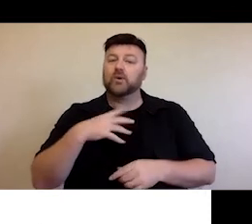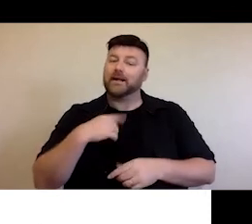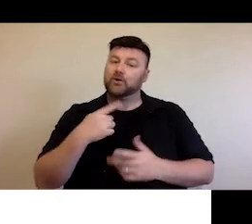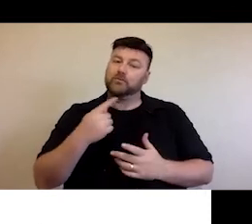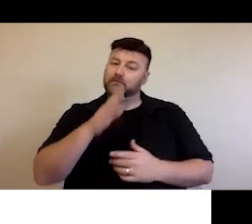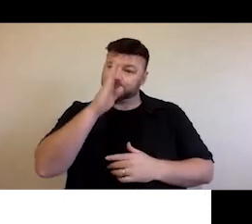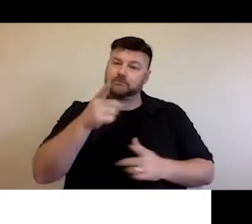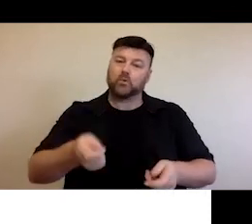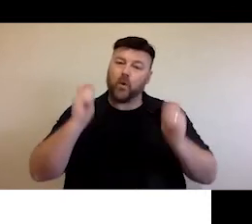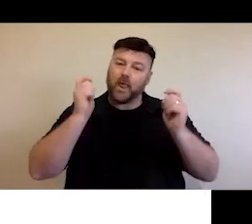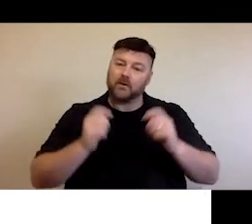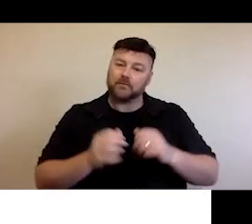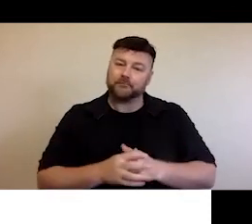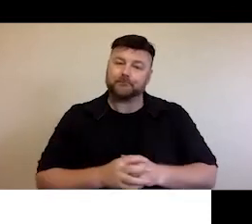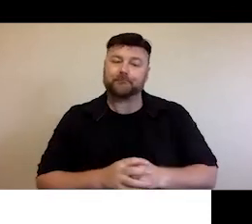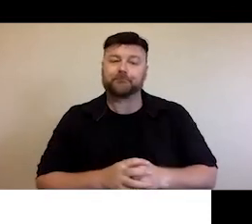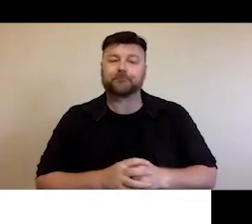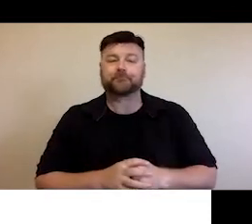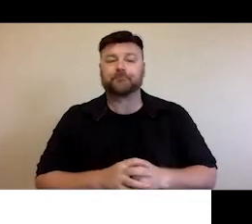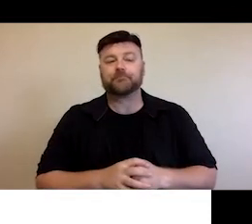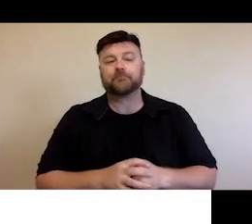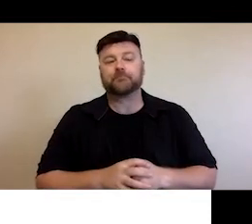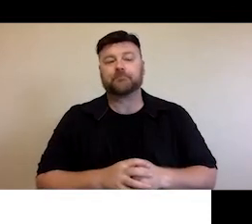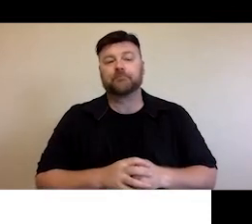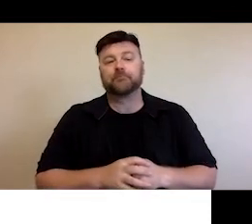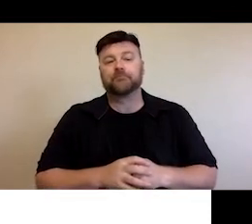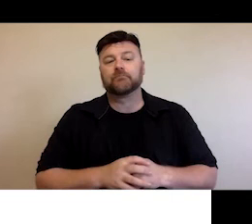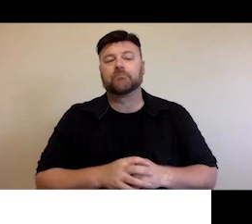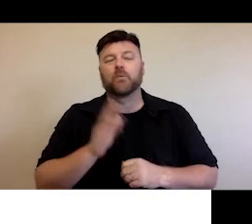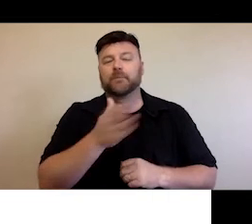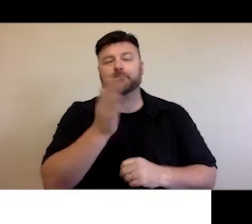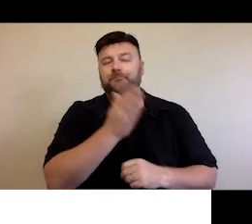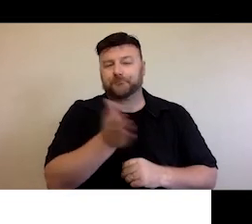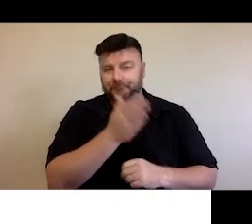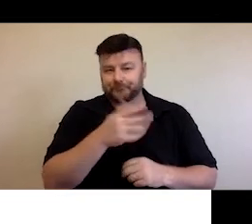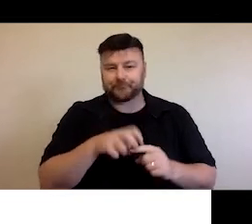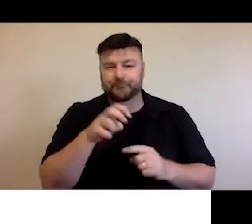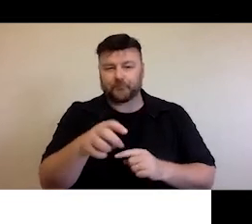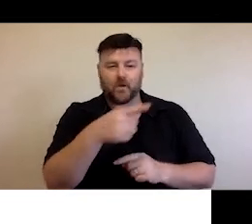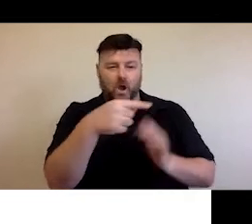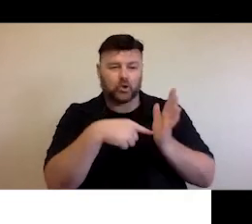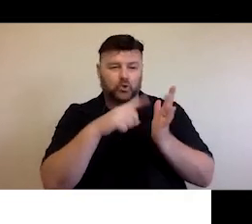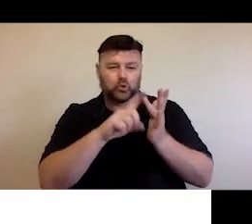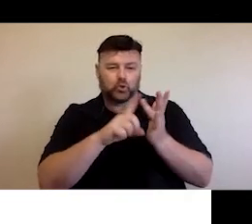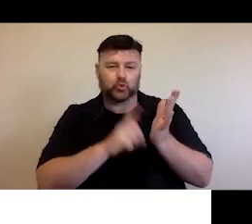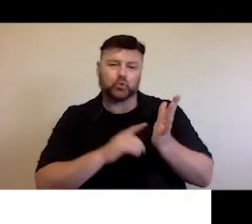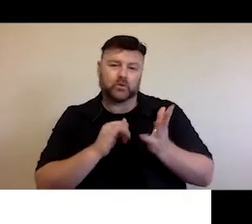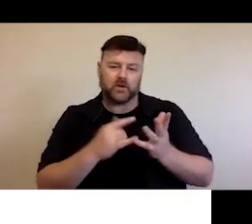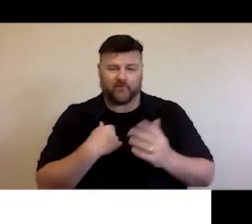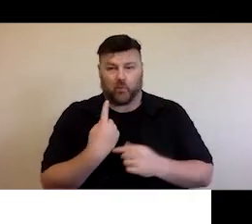I think I'm going to move forward now to one of the tools.